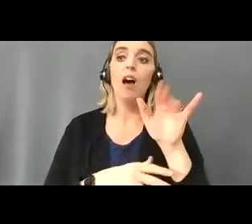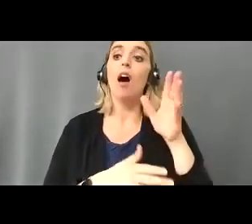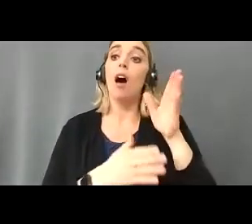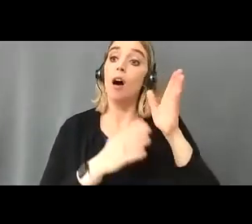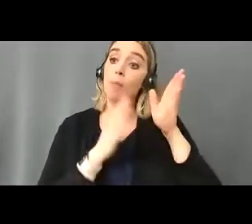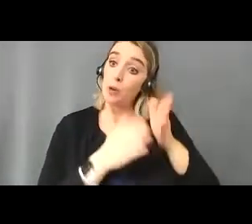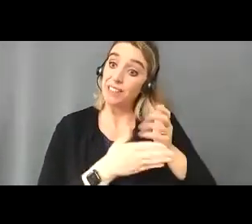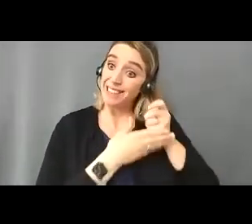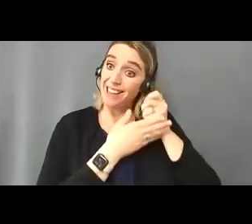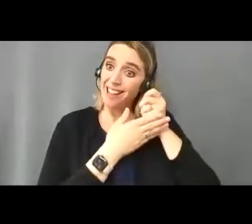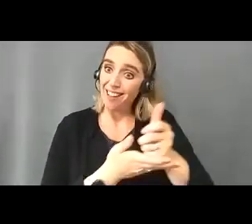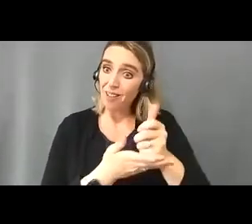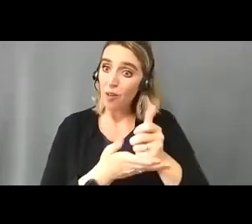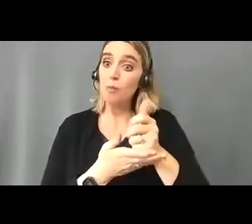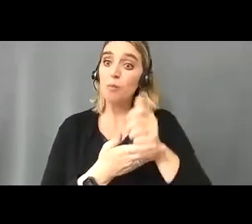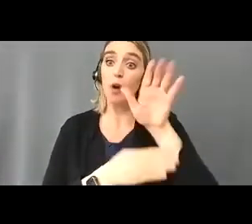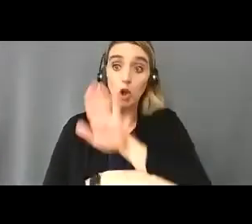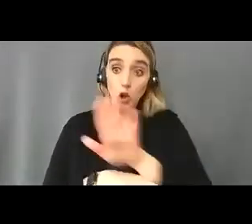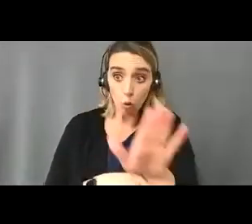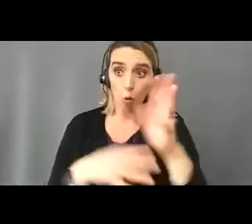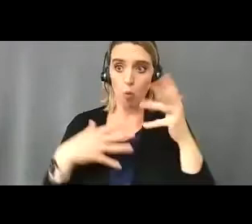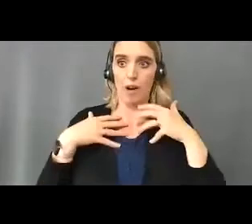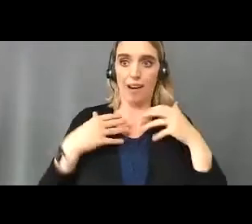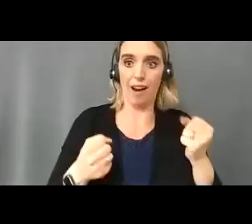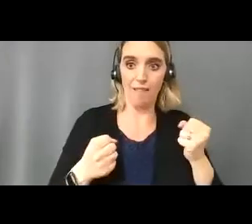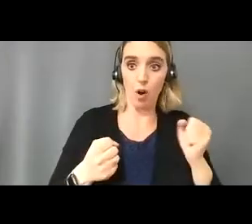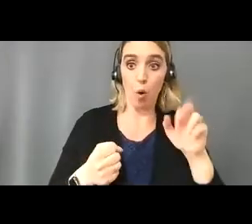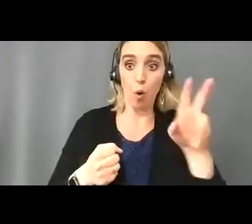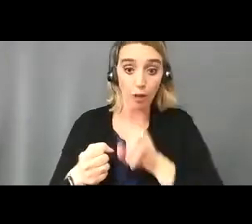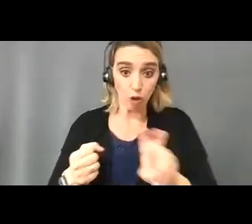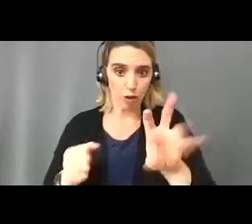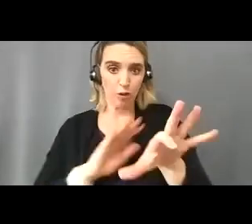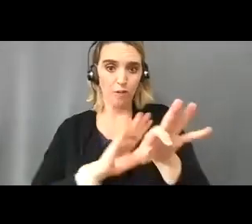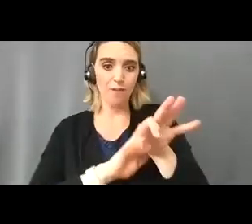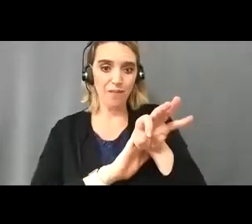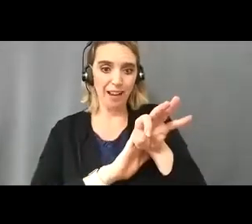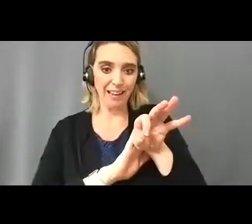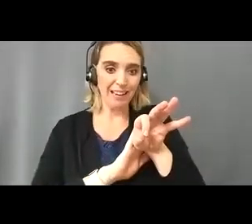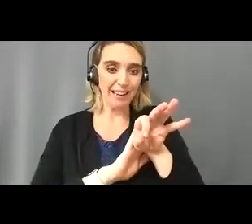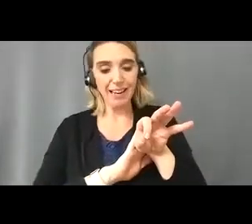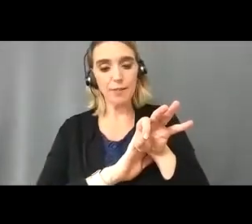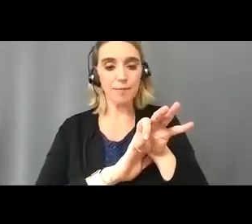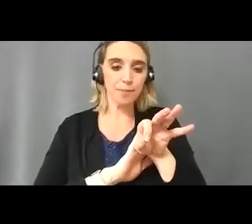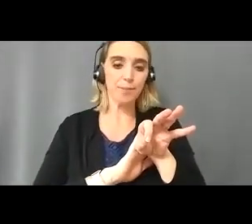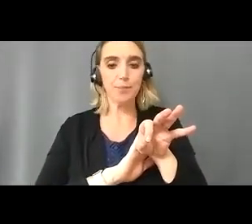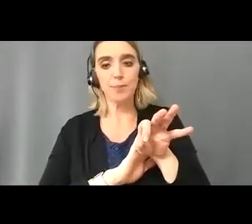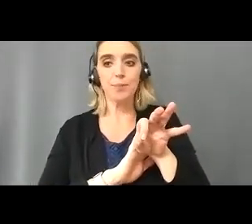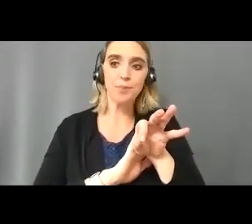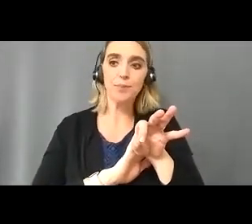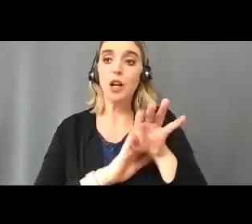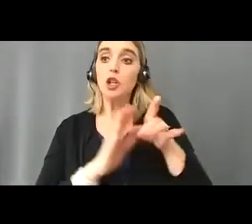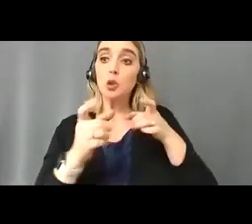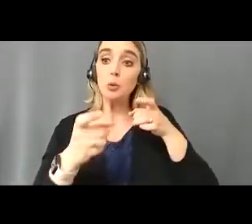the journey toward recovery or the journey to finding the ways to deal with the system